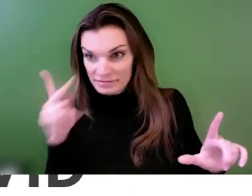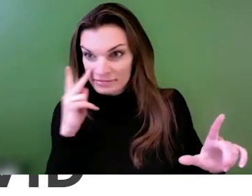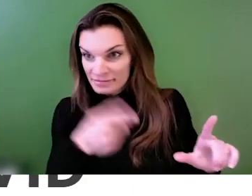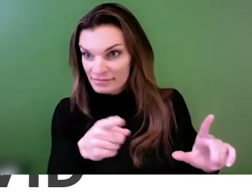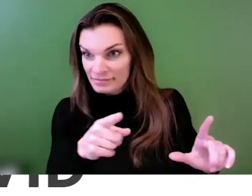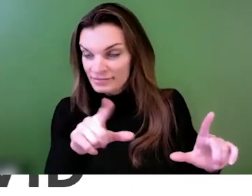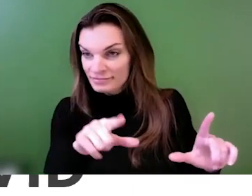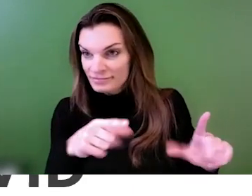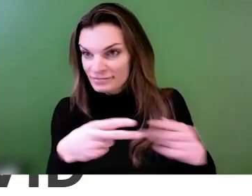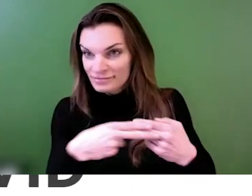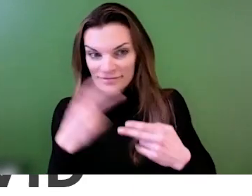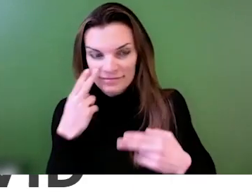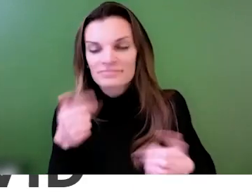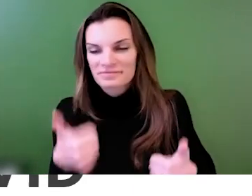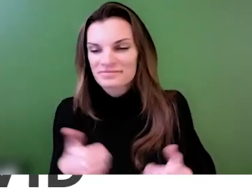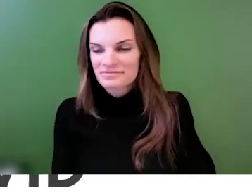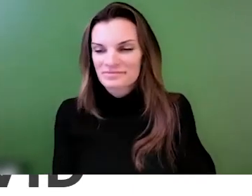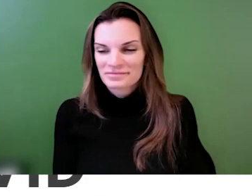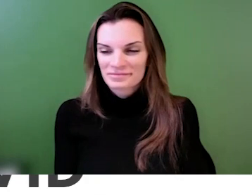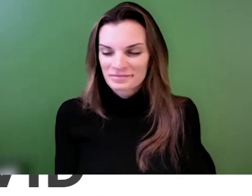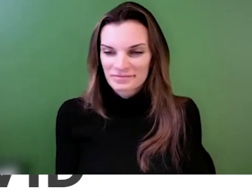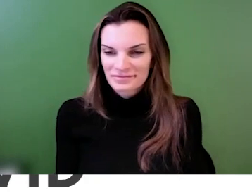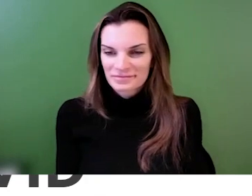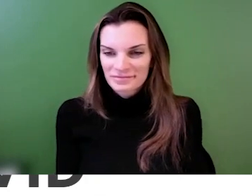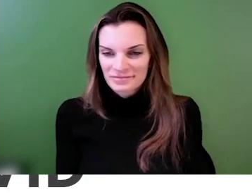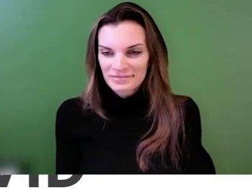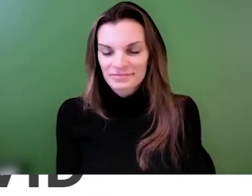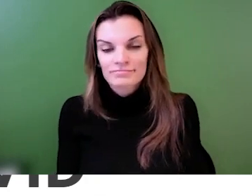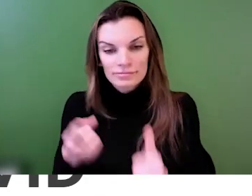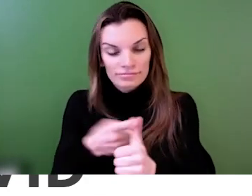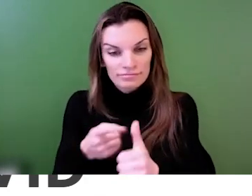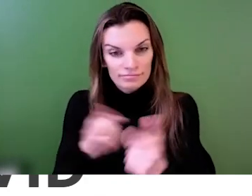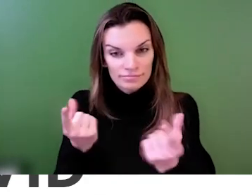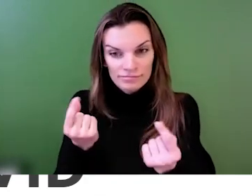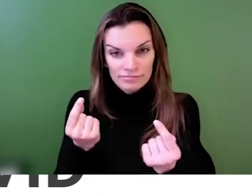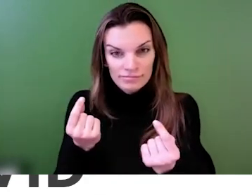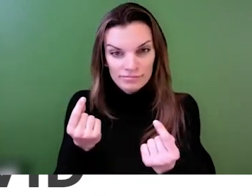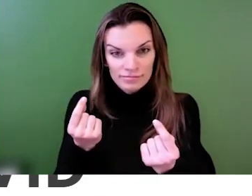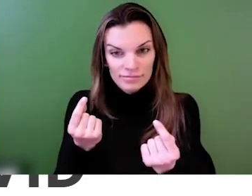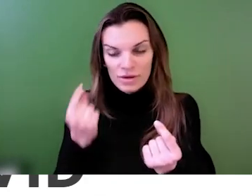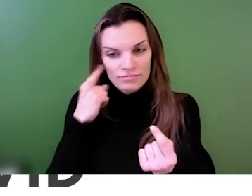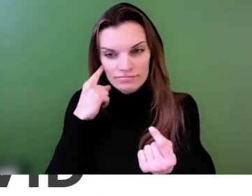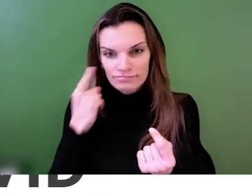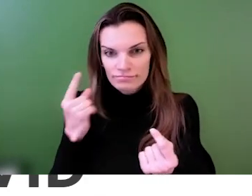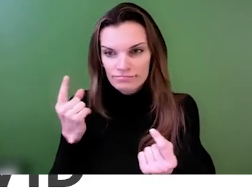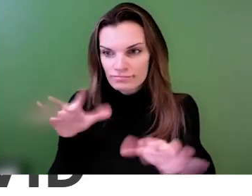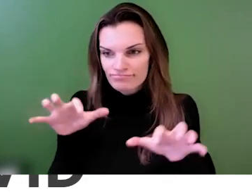screen? Yes. LISA McCORKELL: Oh, great, okay.